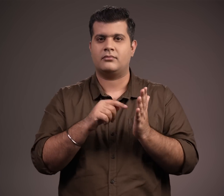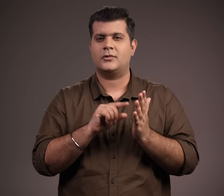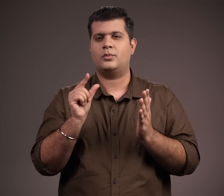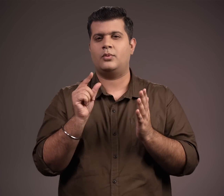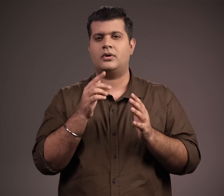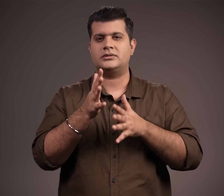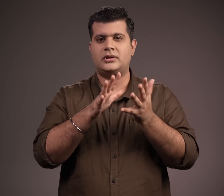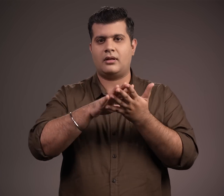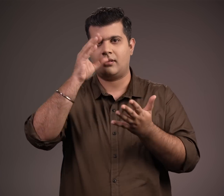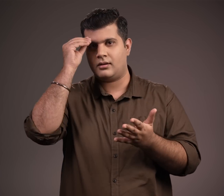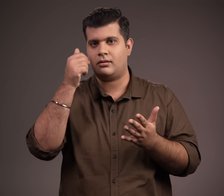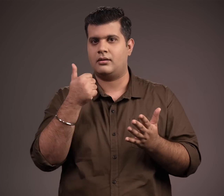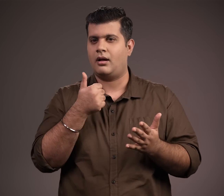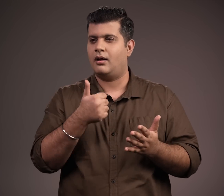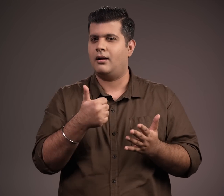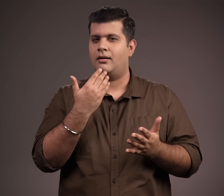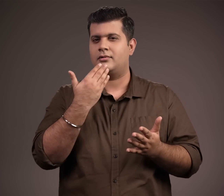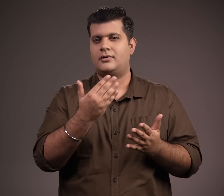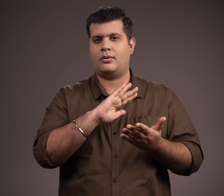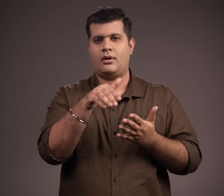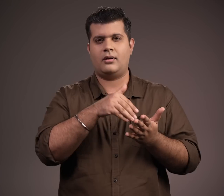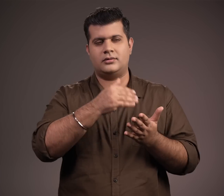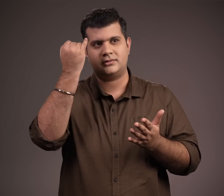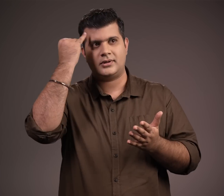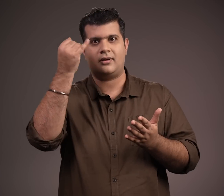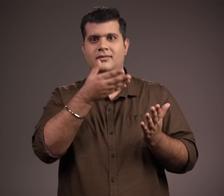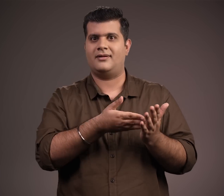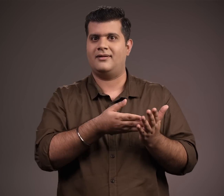All thanks to ISLRTC for developing the SignLearn app.